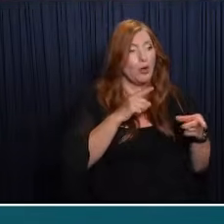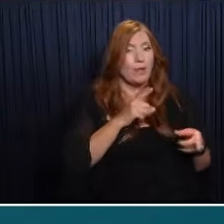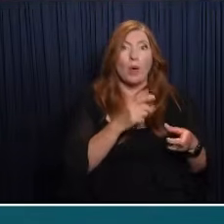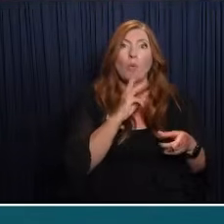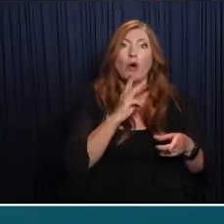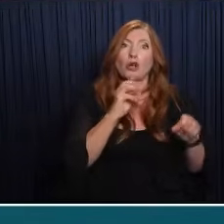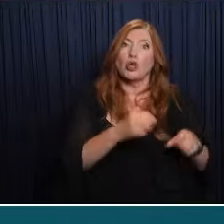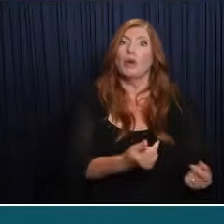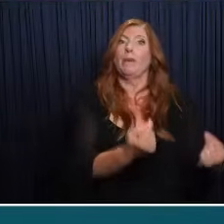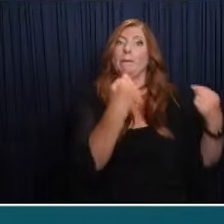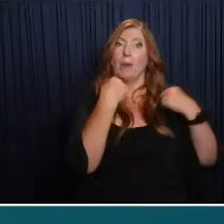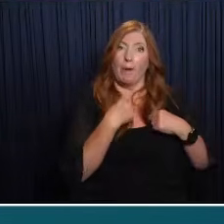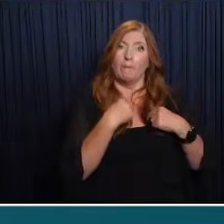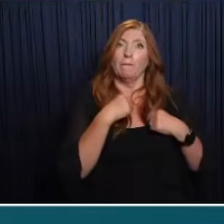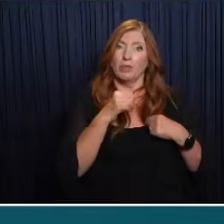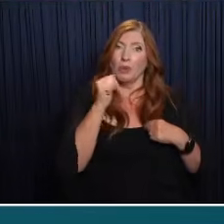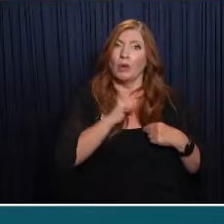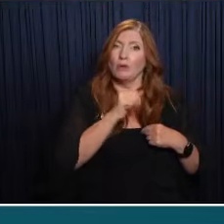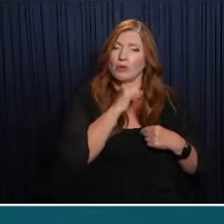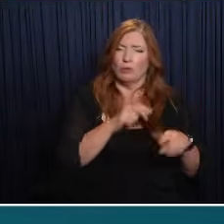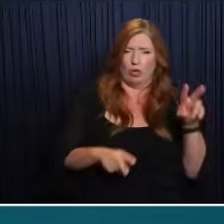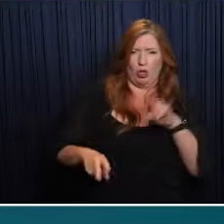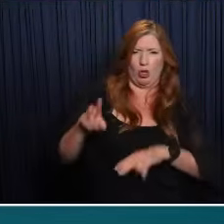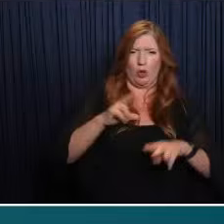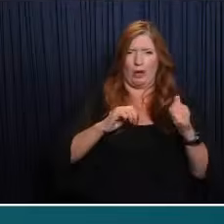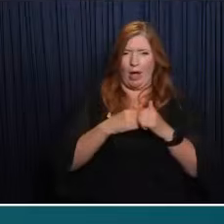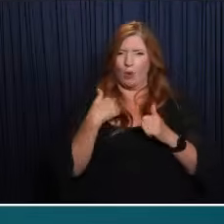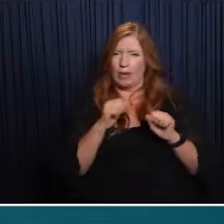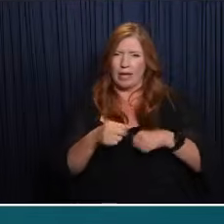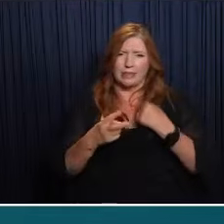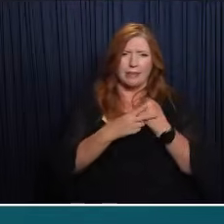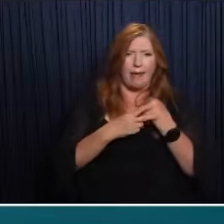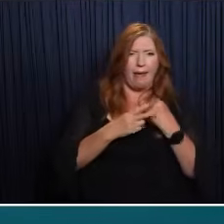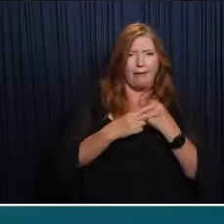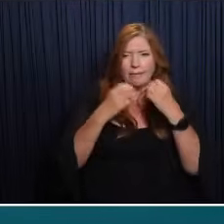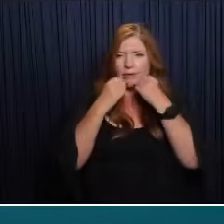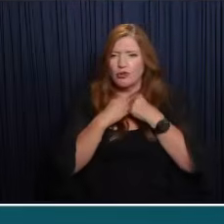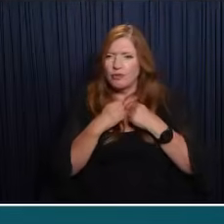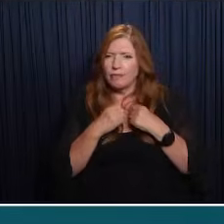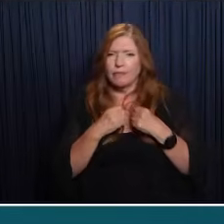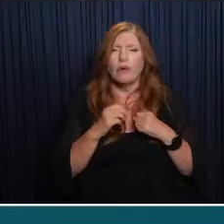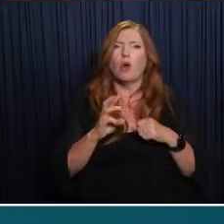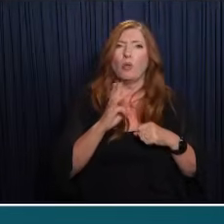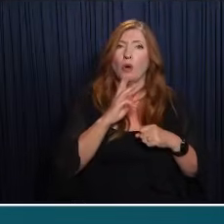OCEAN. THEY ARE WASTING WATER. THAT COULD BE BROUGHT TO ARIZONA.